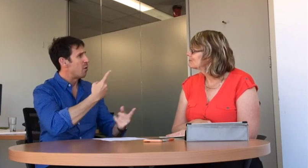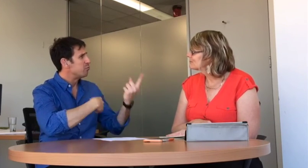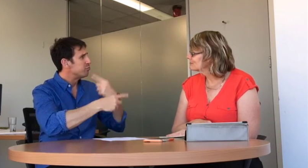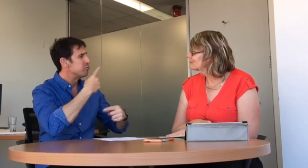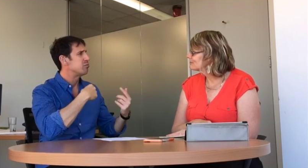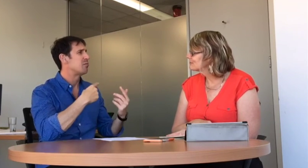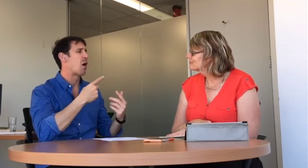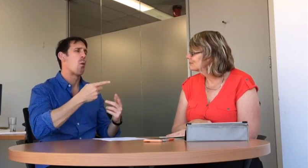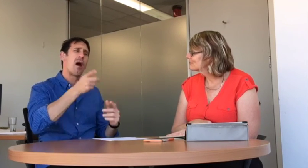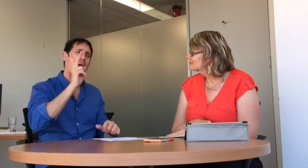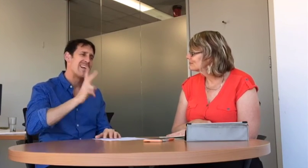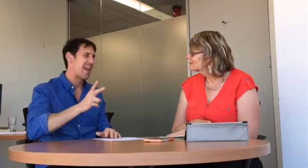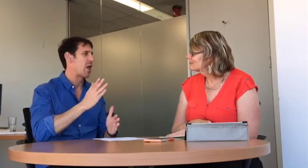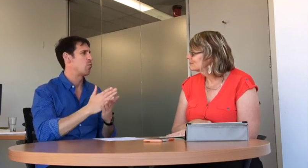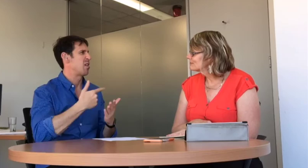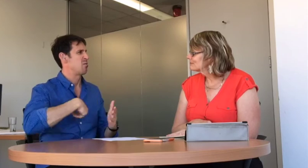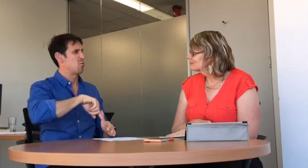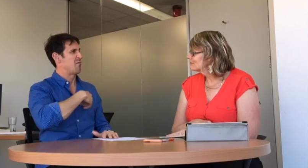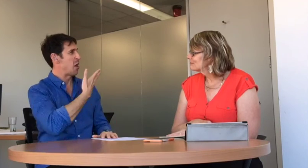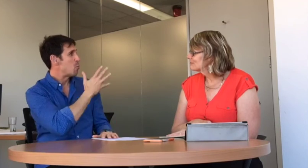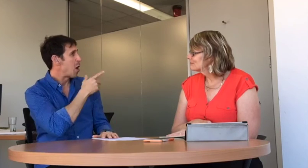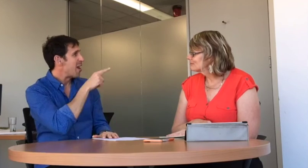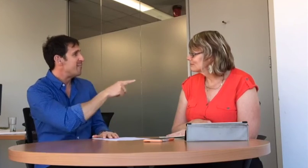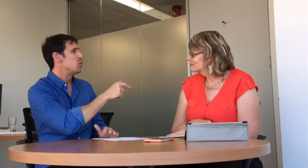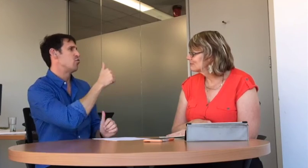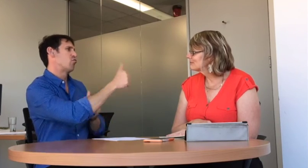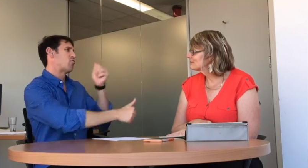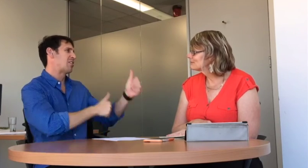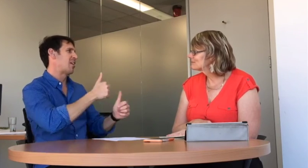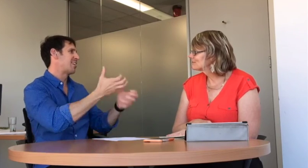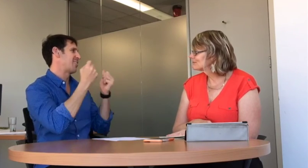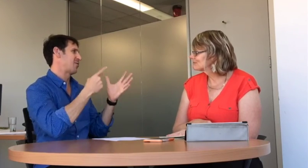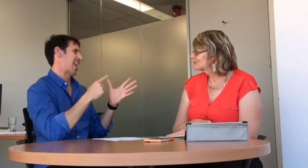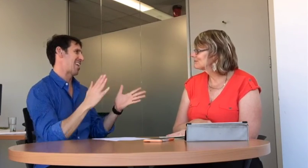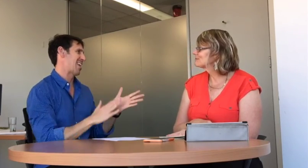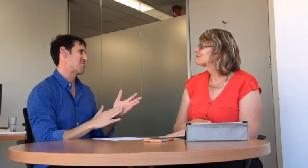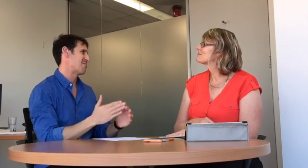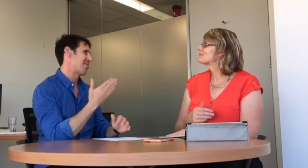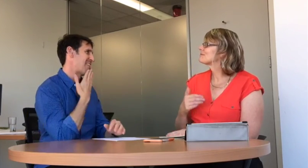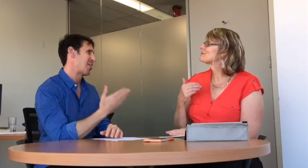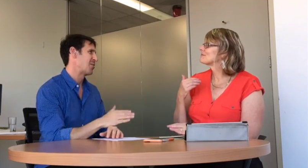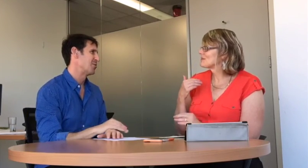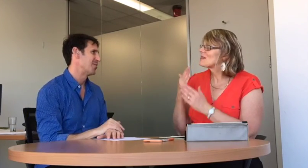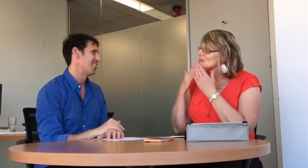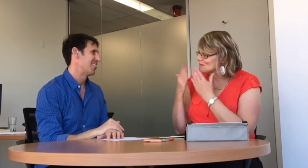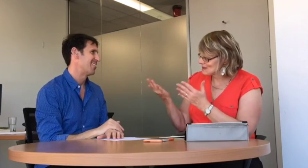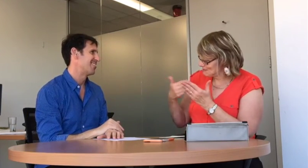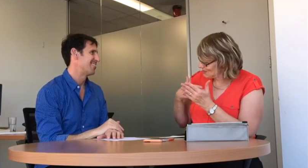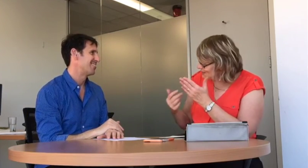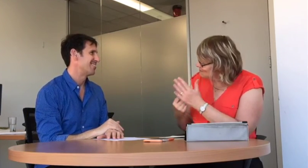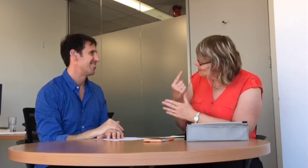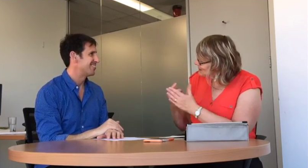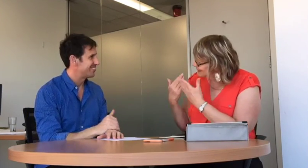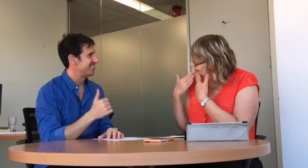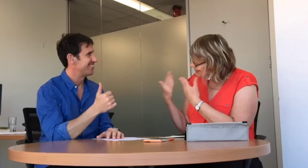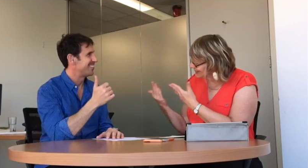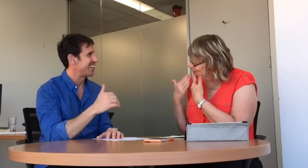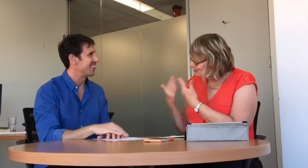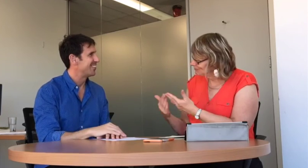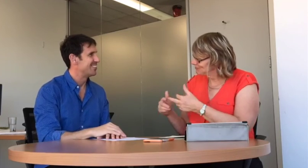Well, Carla, we really appreciate your time for talking to us about such an important topic, and once again, we're extremely proud of you. Congratulations on your AM.